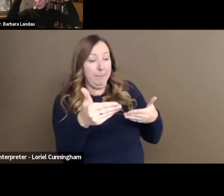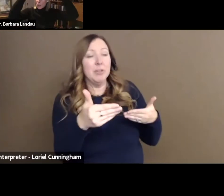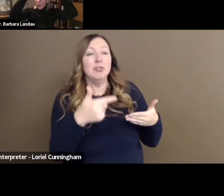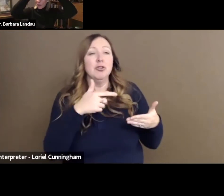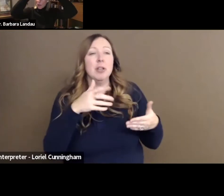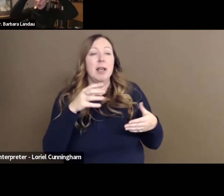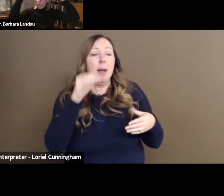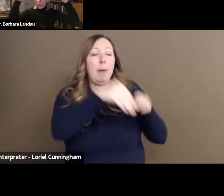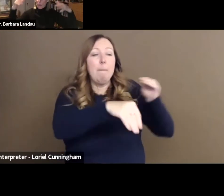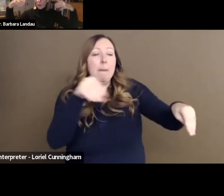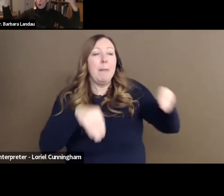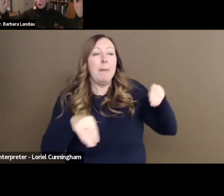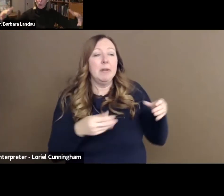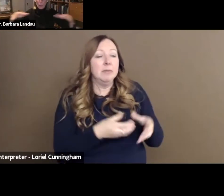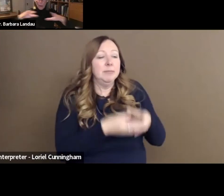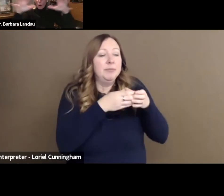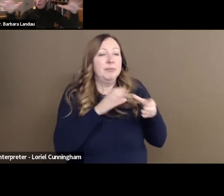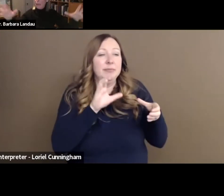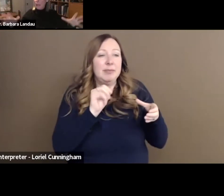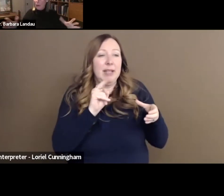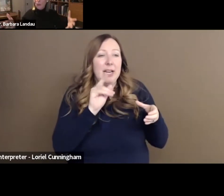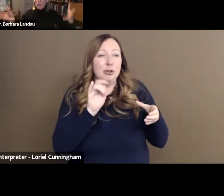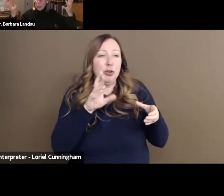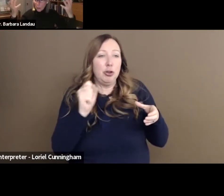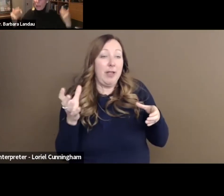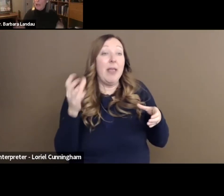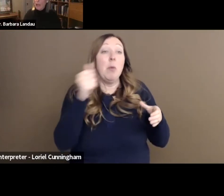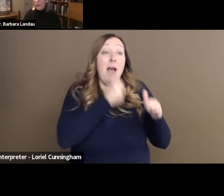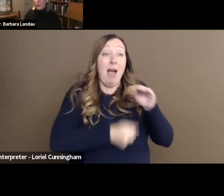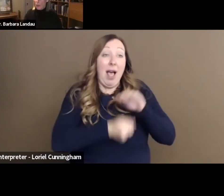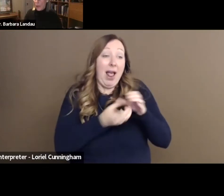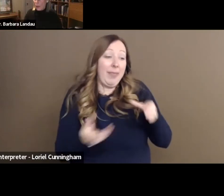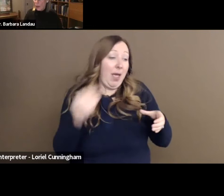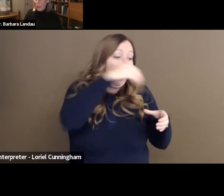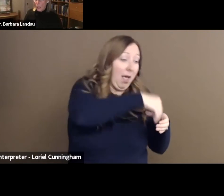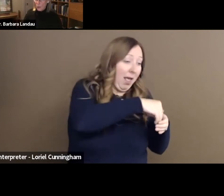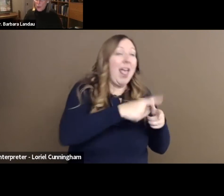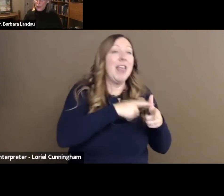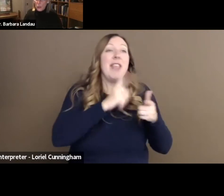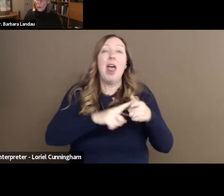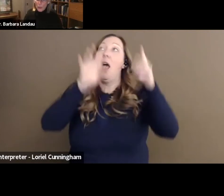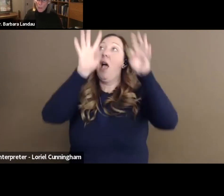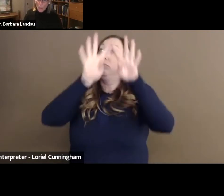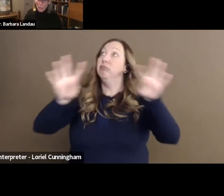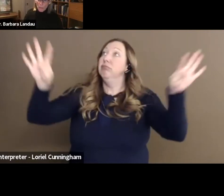around the top so that the whole arena was a little bit lighter and